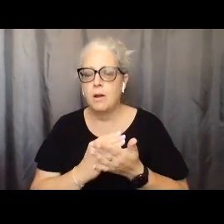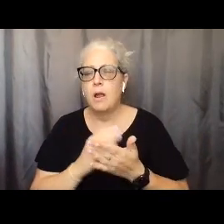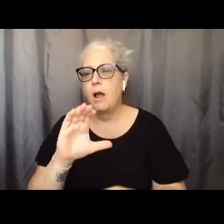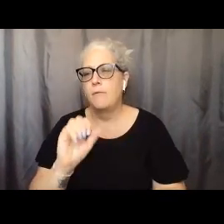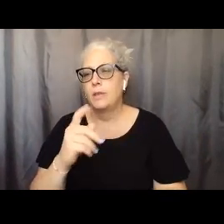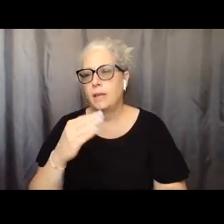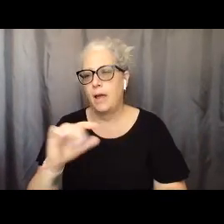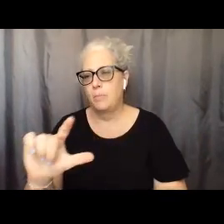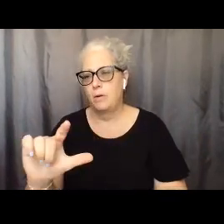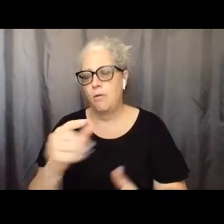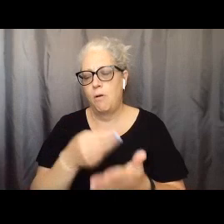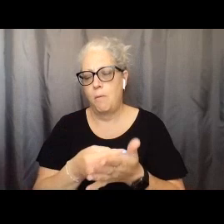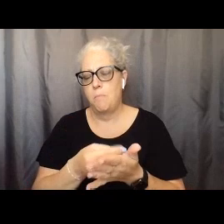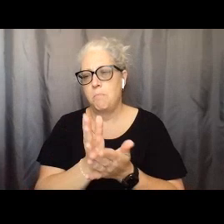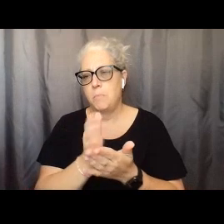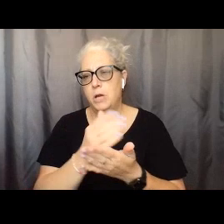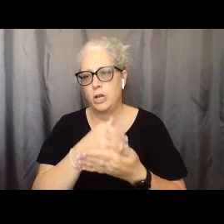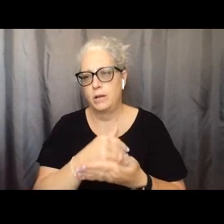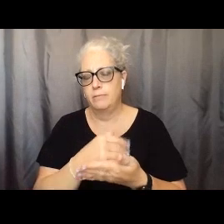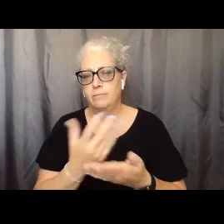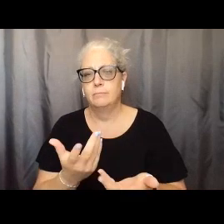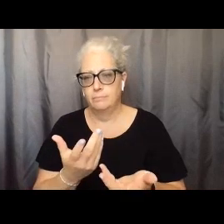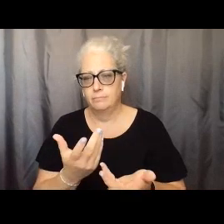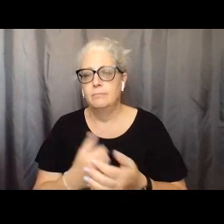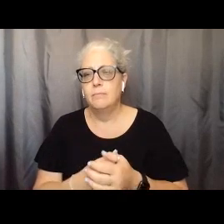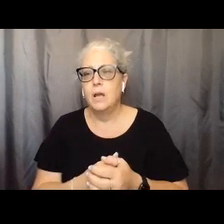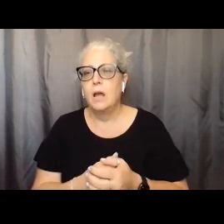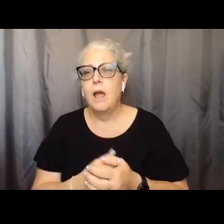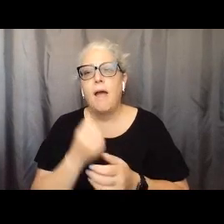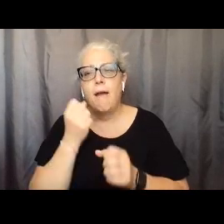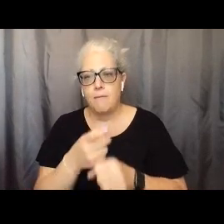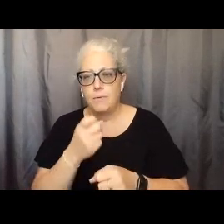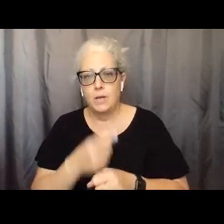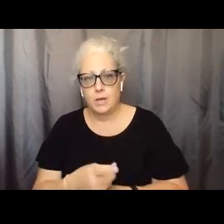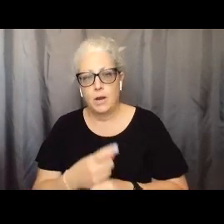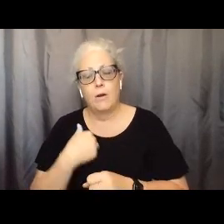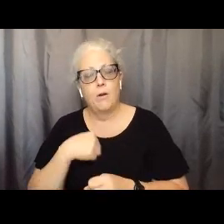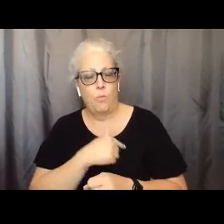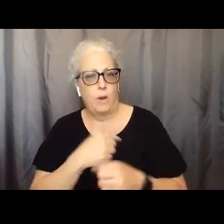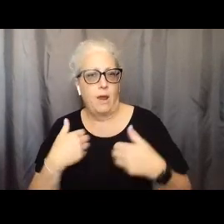that is, but every year we have the opportunity to ask for funding for several projects. [Roby Poche (DES)] These are things